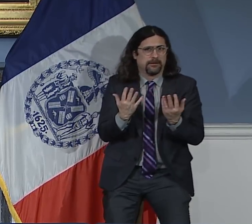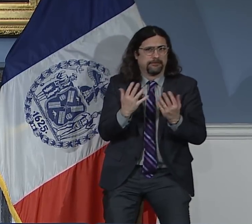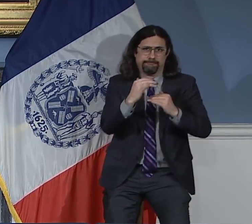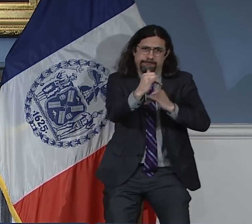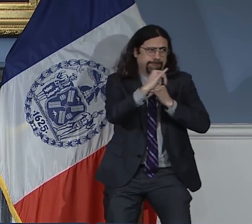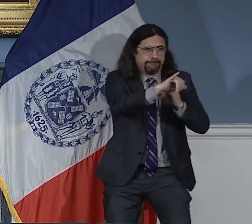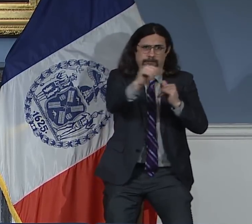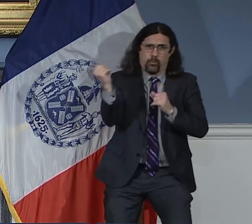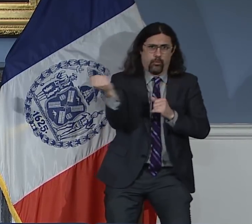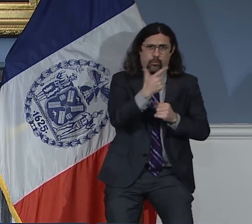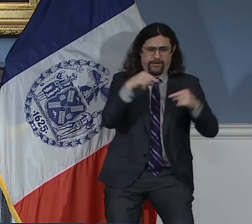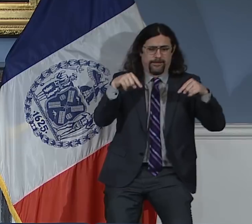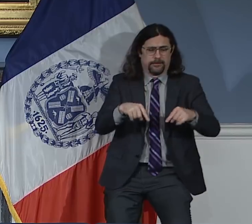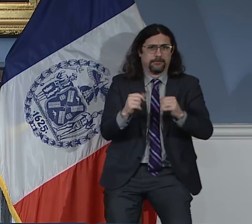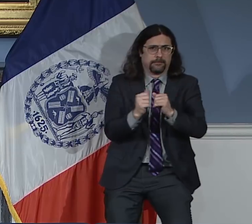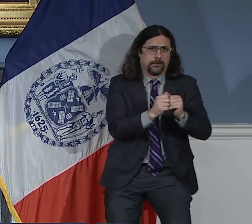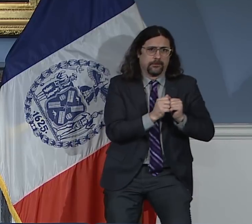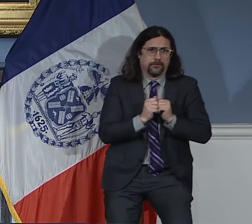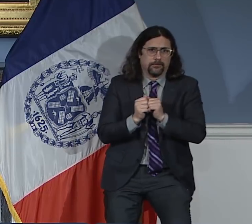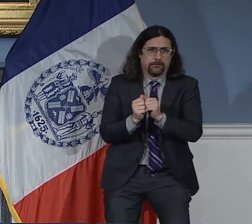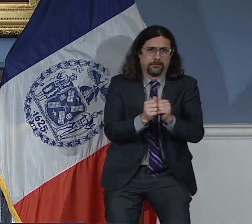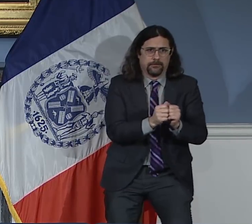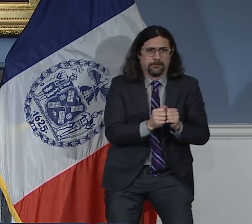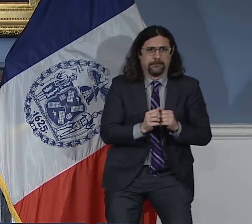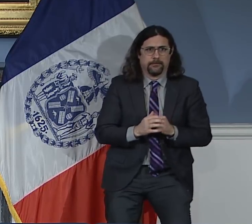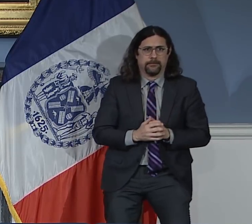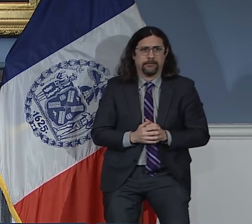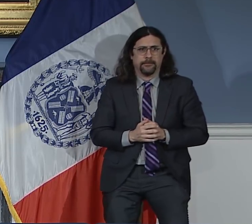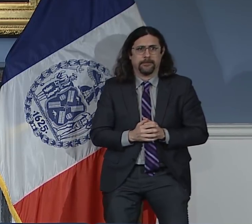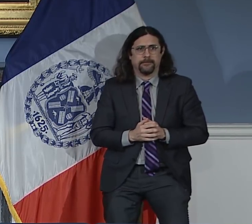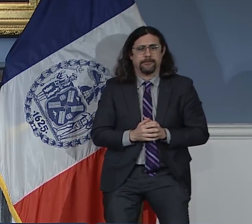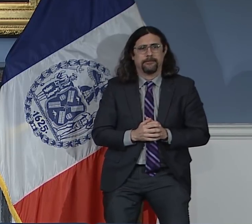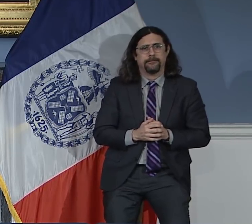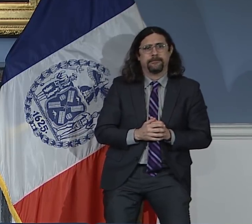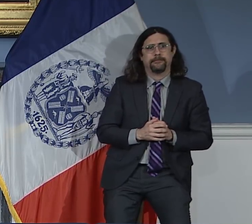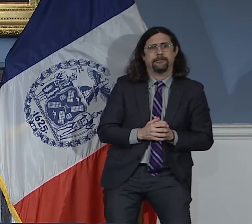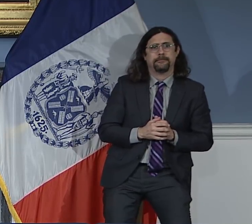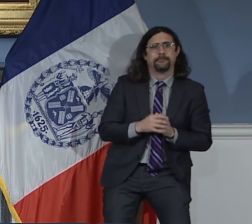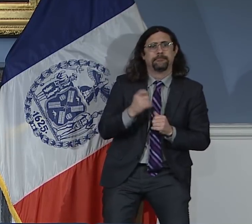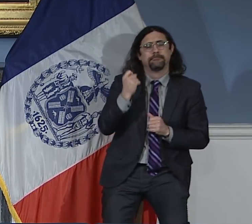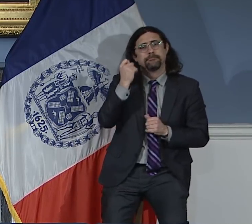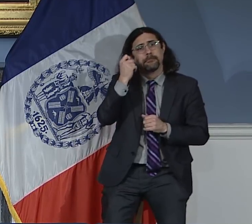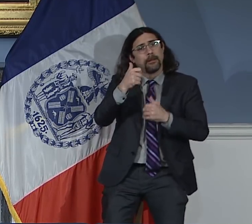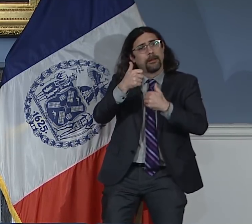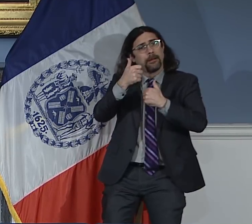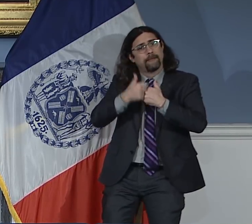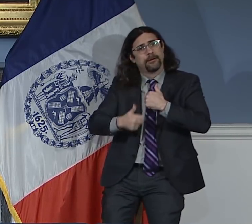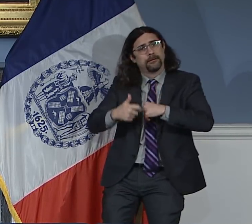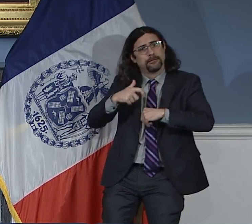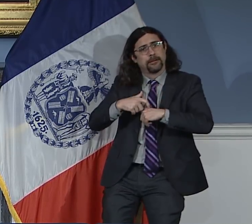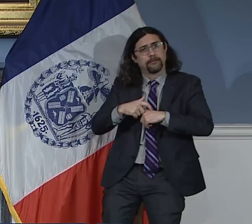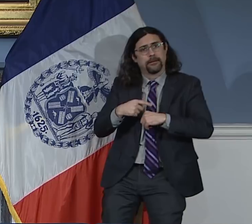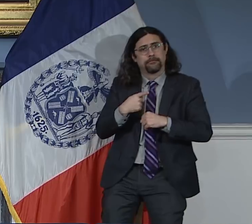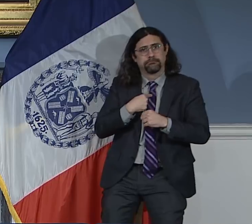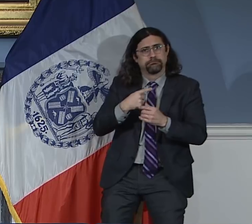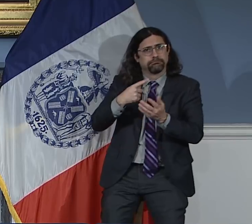TO MAKE SENSE OF A NEW REALTIY. WHAT I'M GOING TO TRY NDA EDOVYER TIME I GIVE YOU